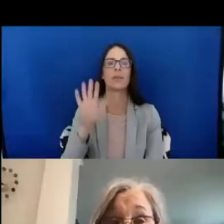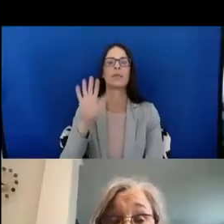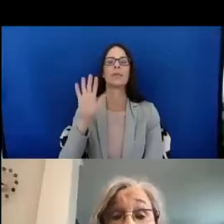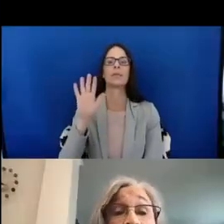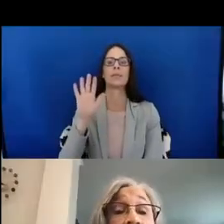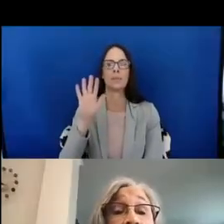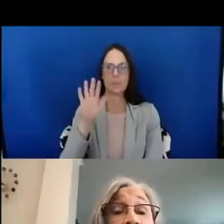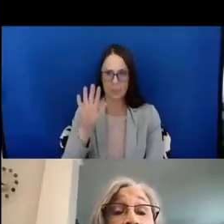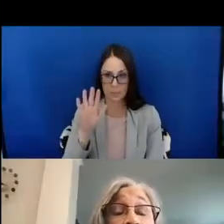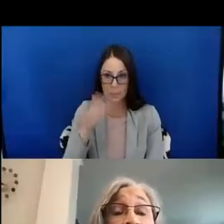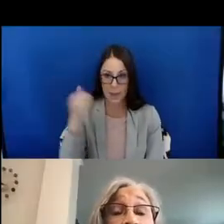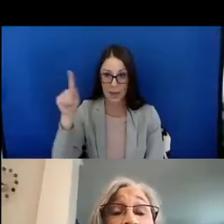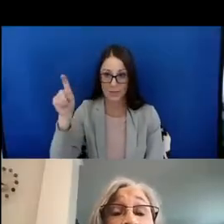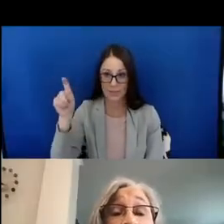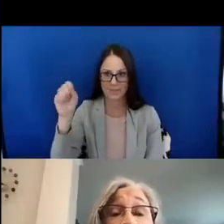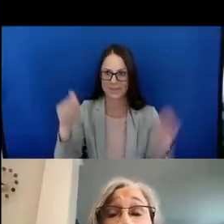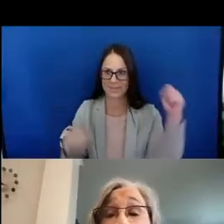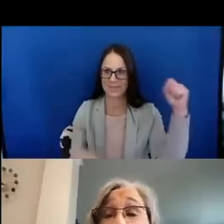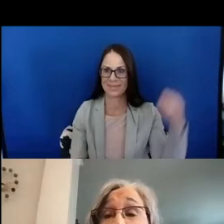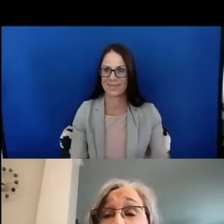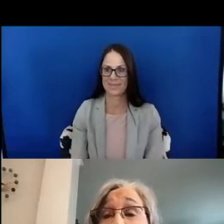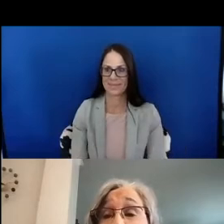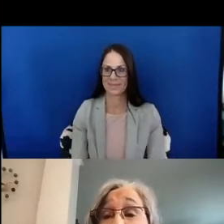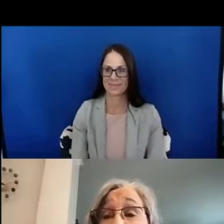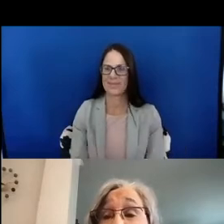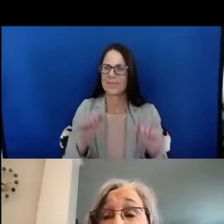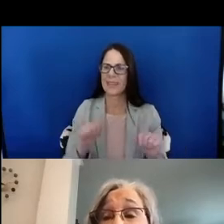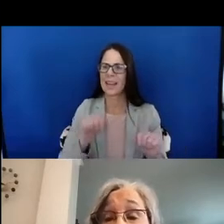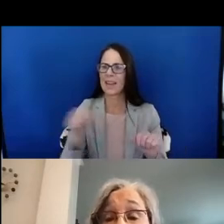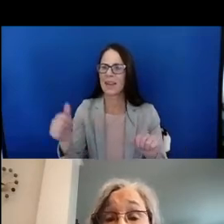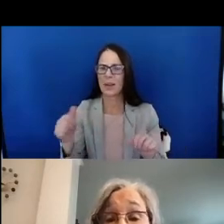15:53:44 Yes. Can someone else confirm Can you drop in the chat that you can see the